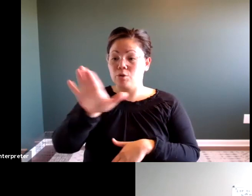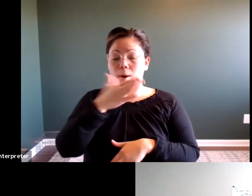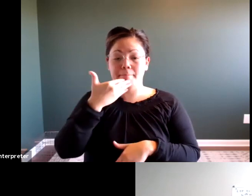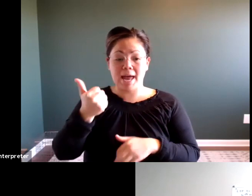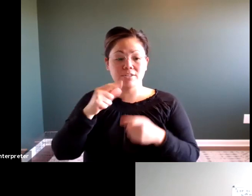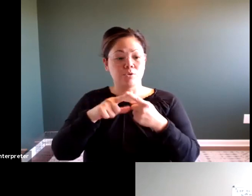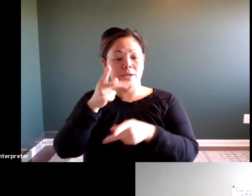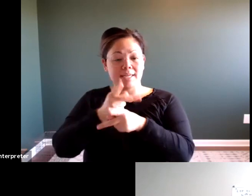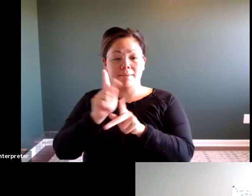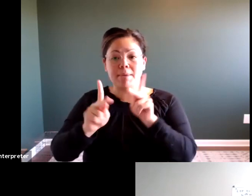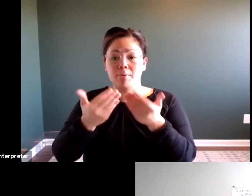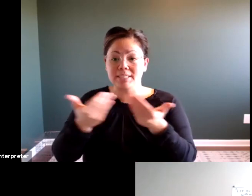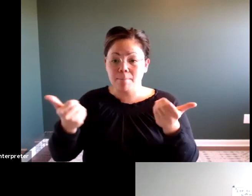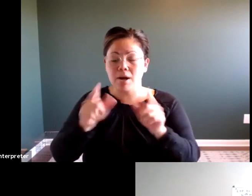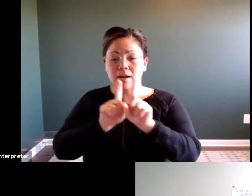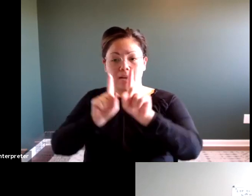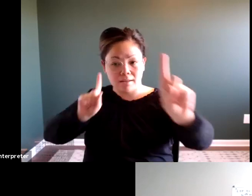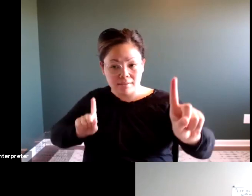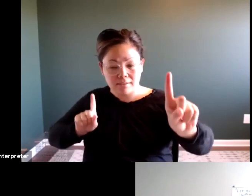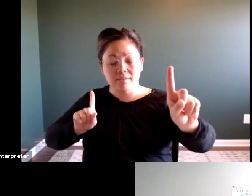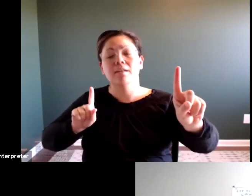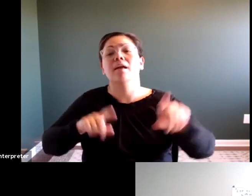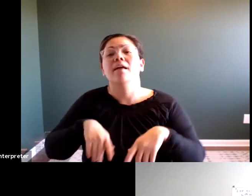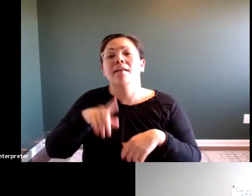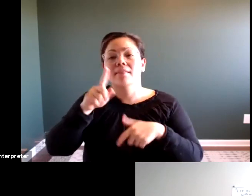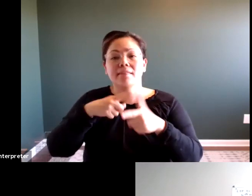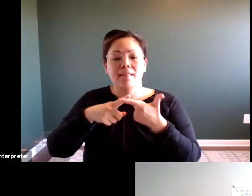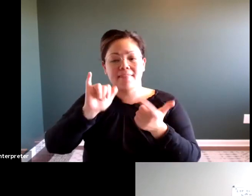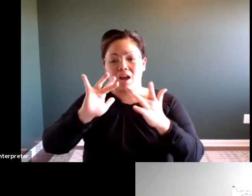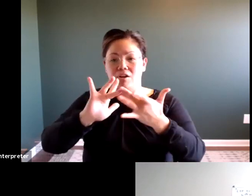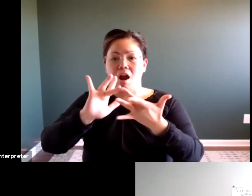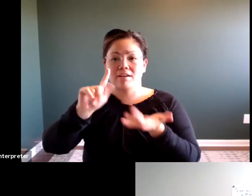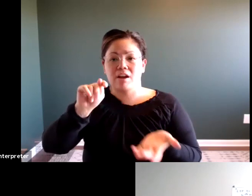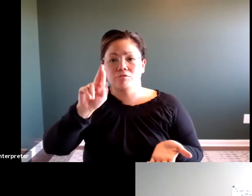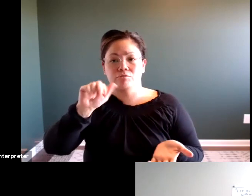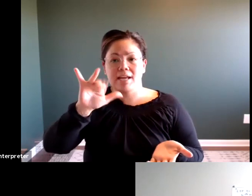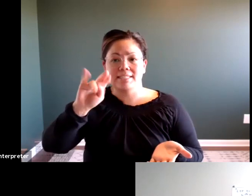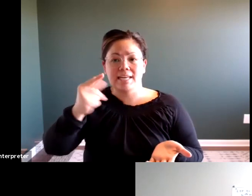If you're not having people be within that six feet of each other, then the contact tracing really comes from the person who is positive.